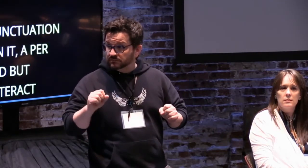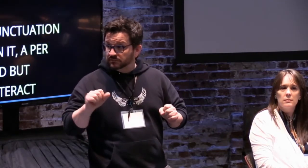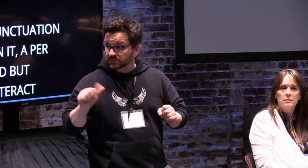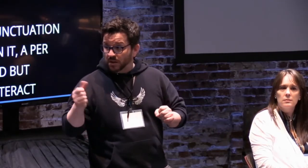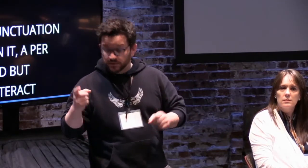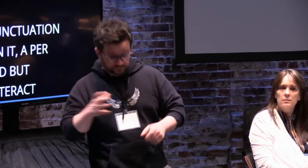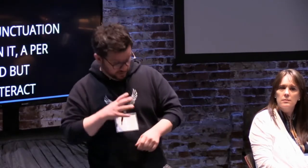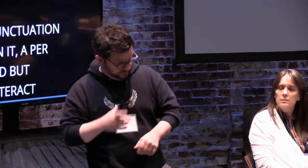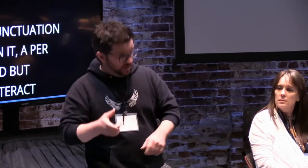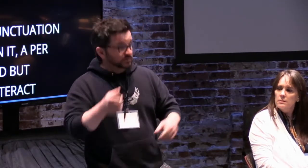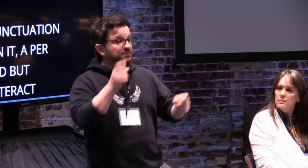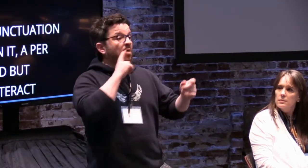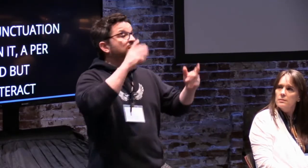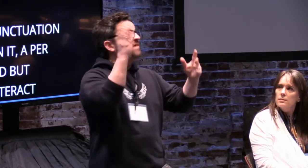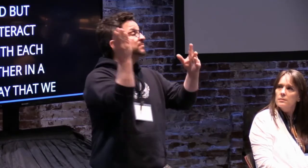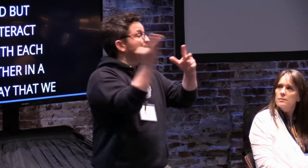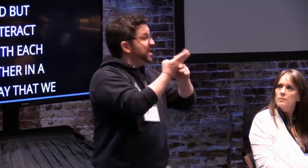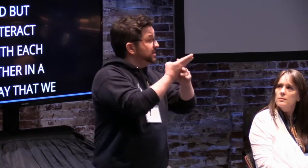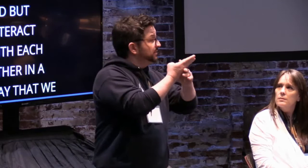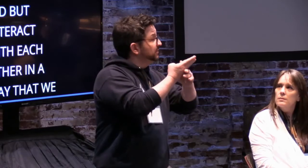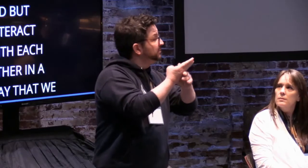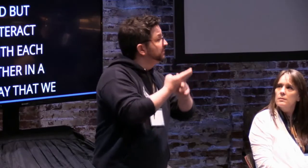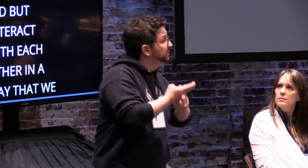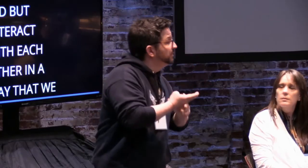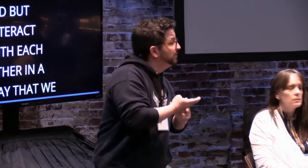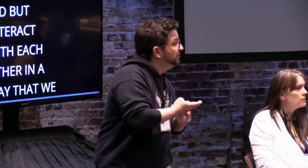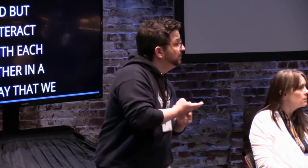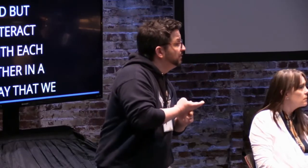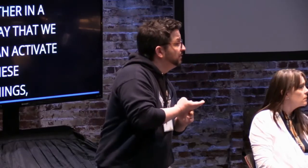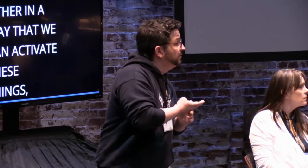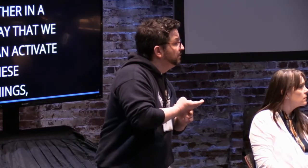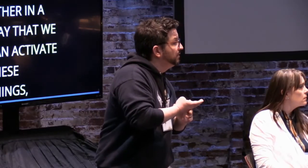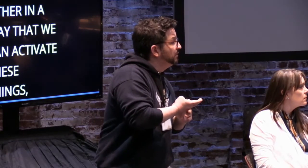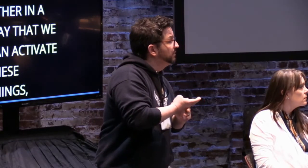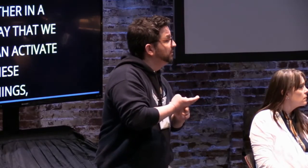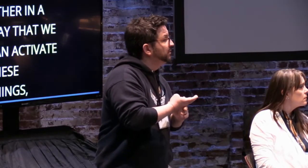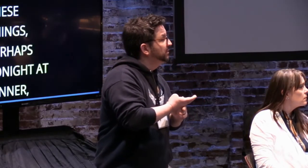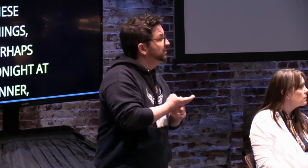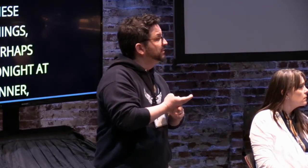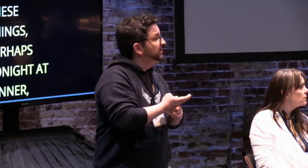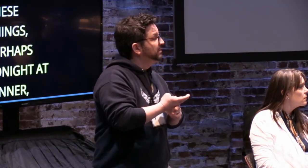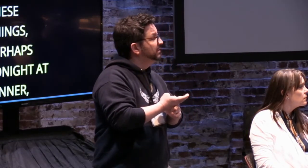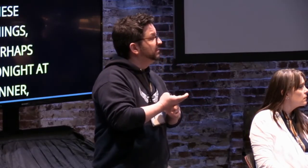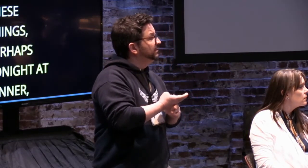and active conversation. So, we're gonna take a break now, if I'm not mistaken.